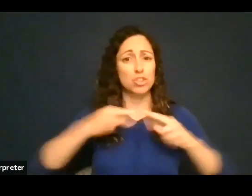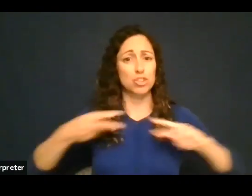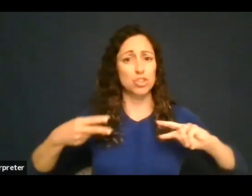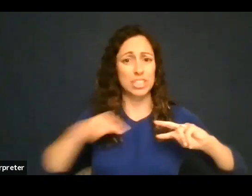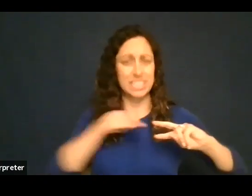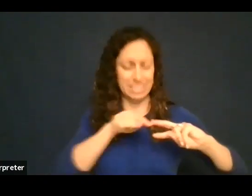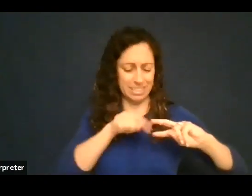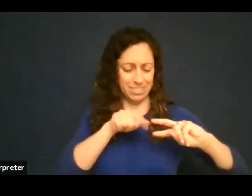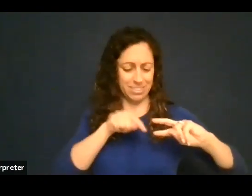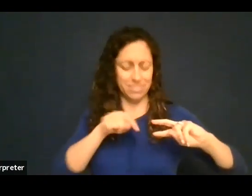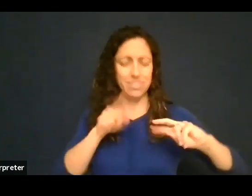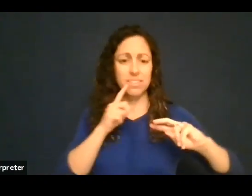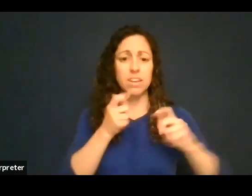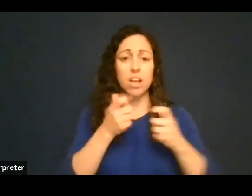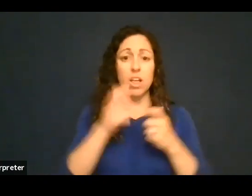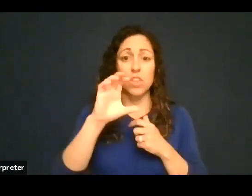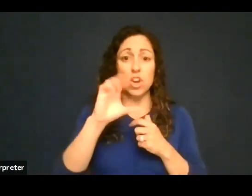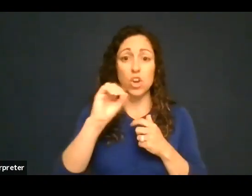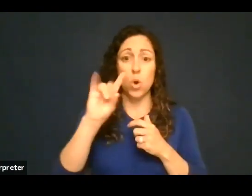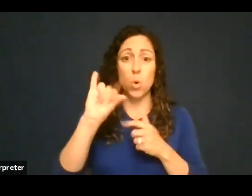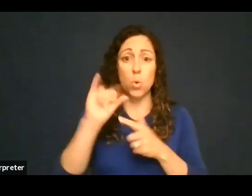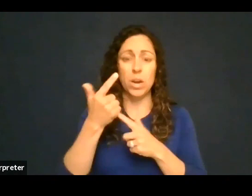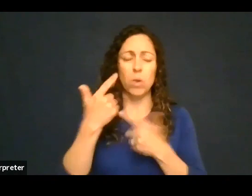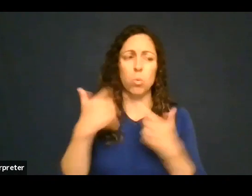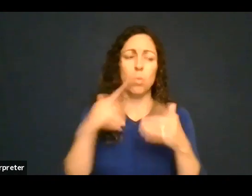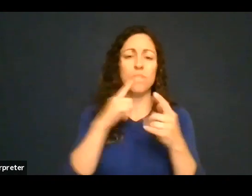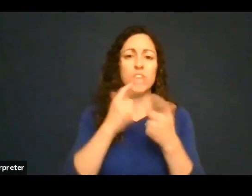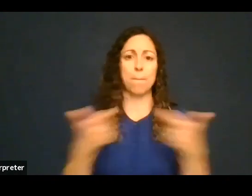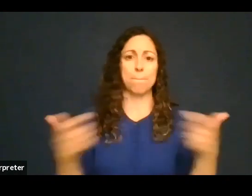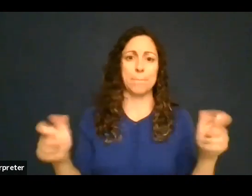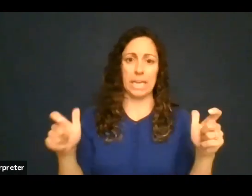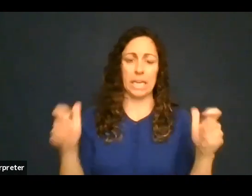You have to put a lot of DNA into an AAV vector